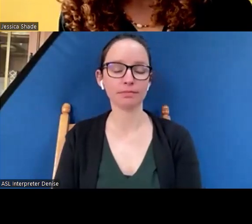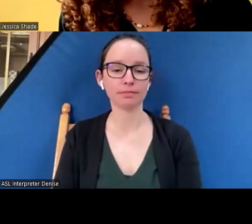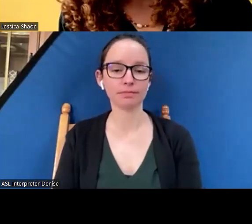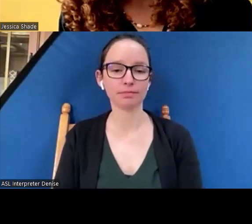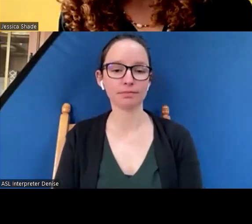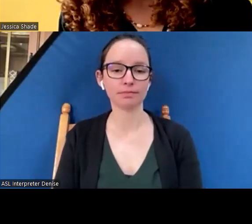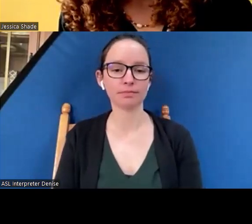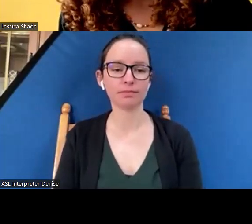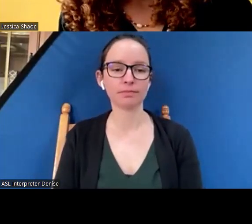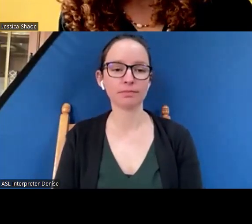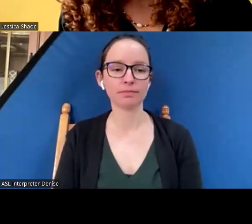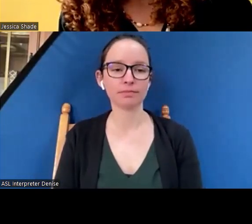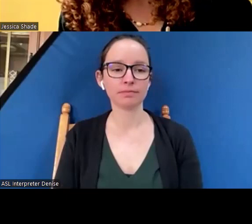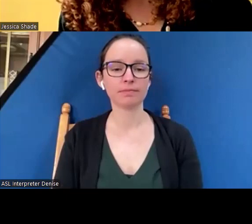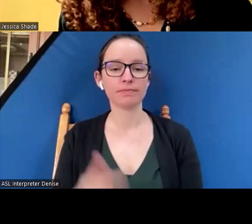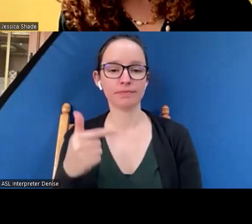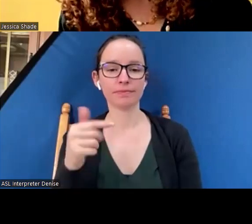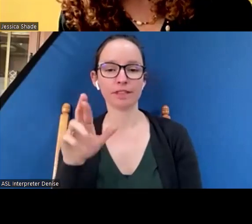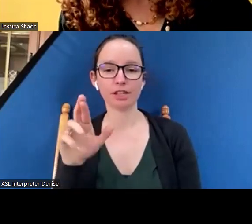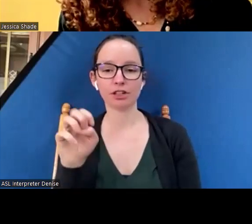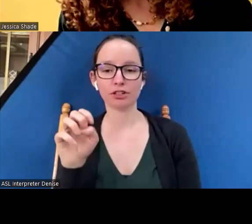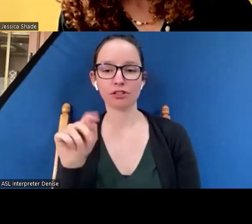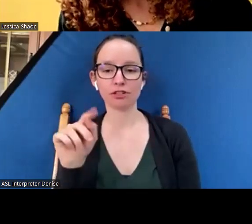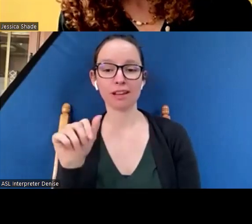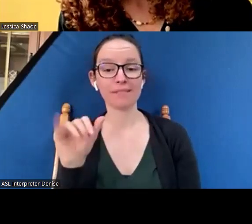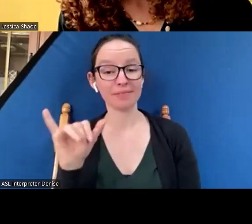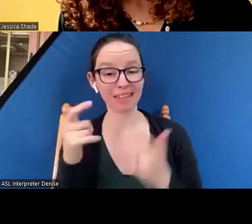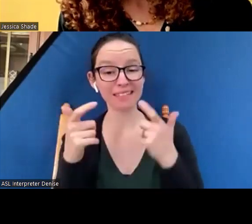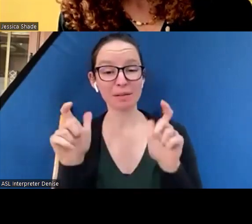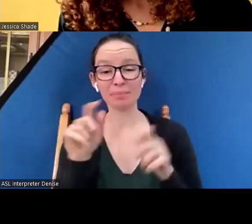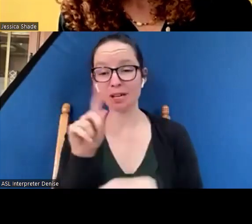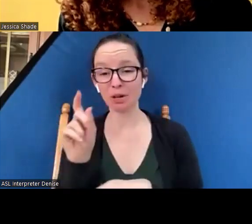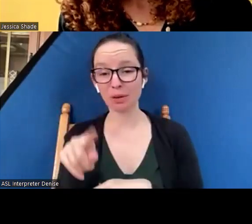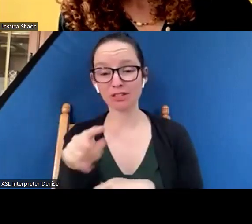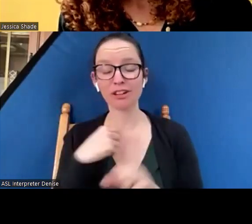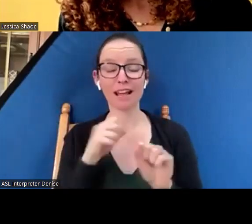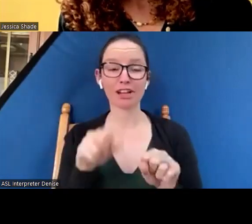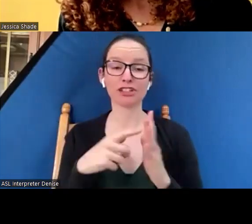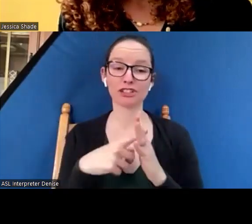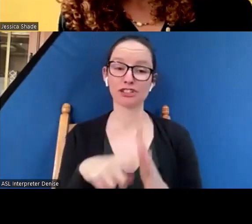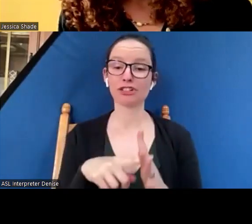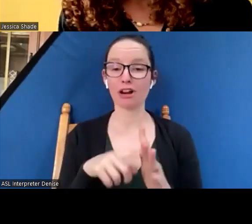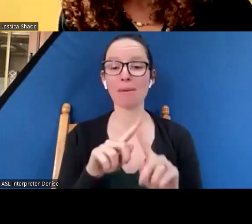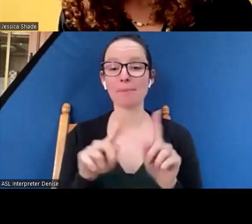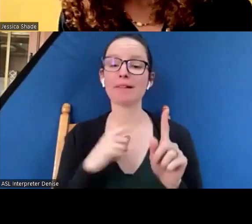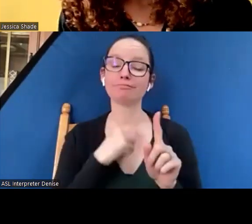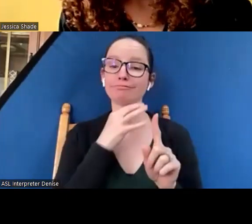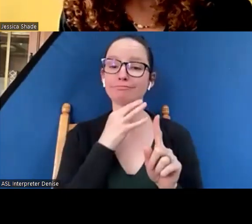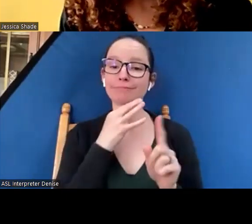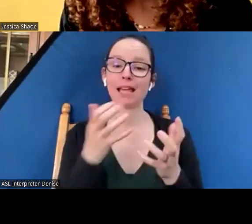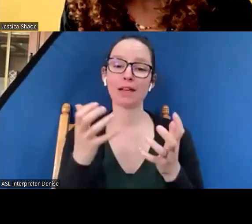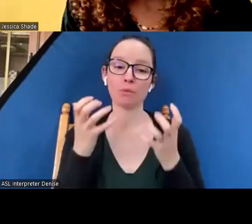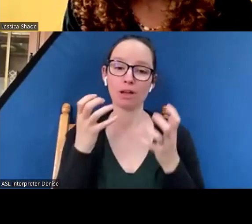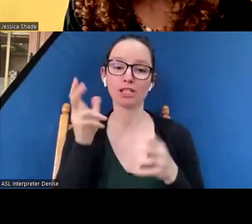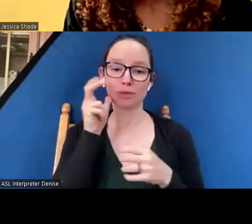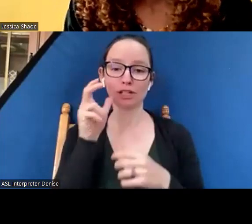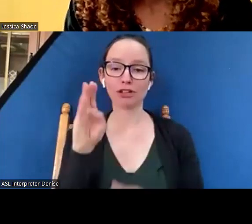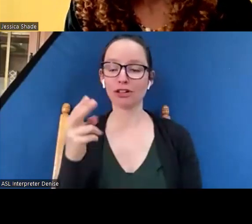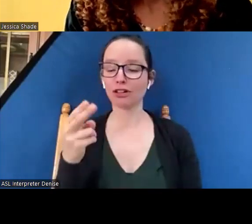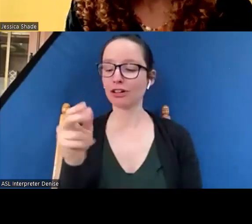It's a big question. I can, I can start, but I would love to hear Hailey's perspective in the SAS program.